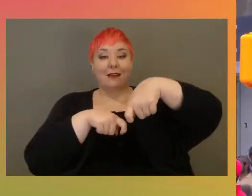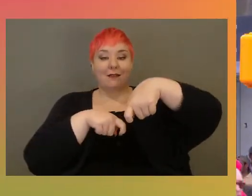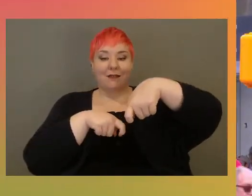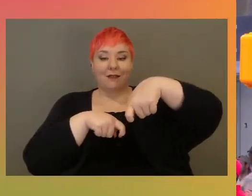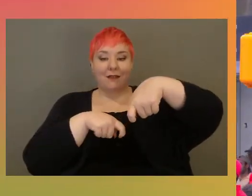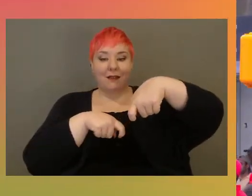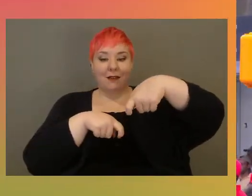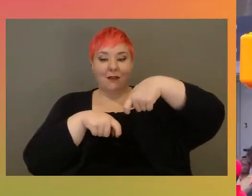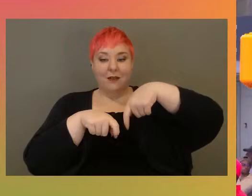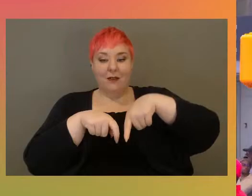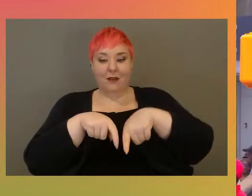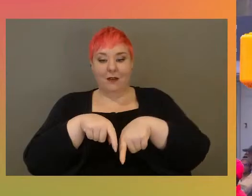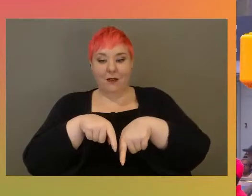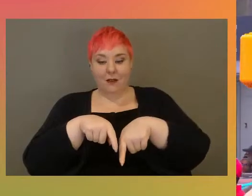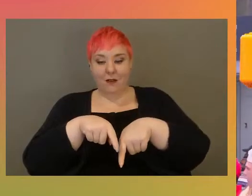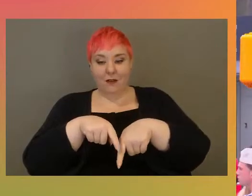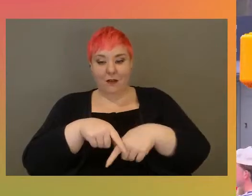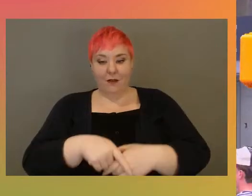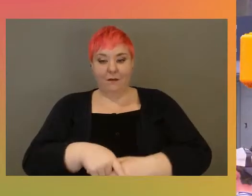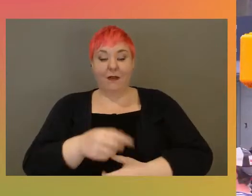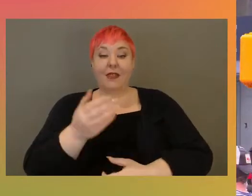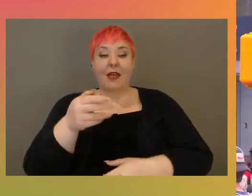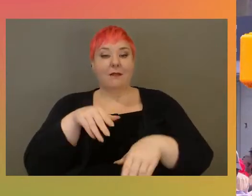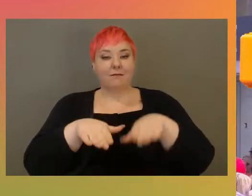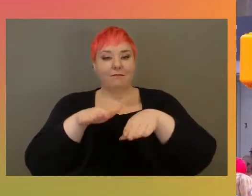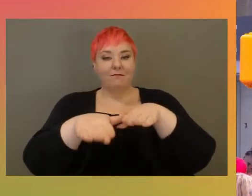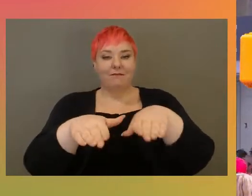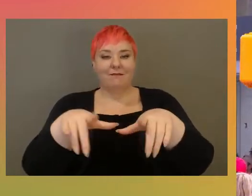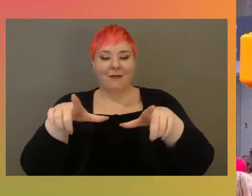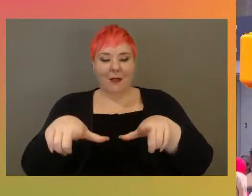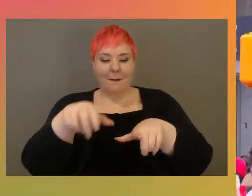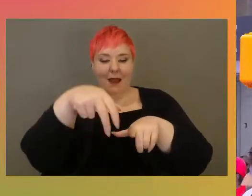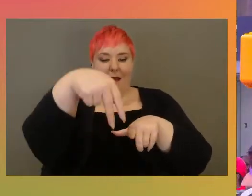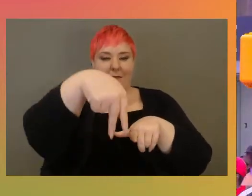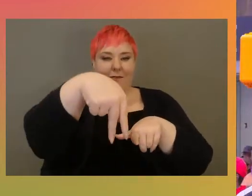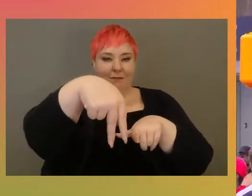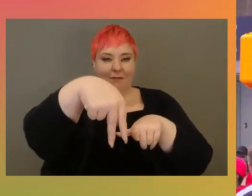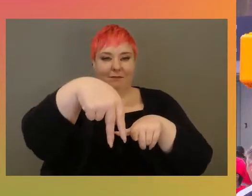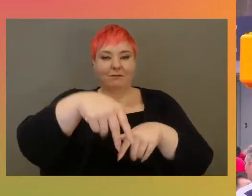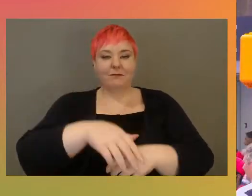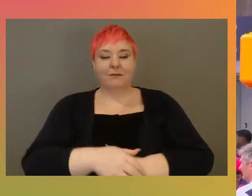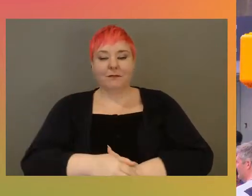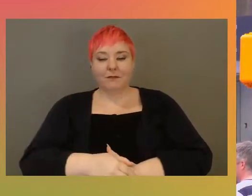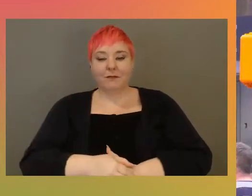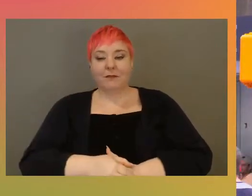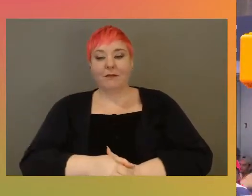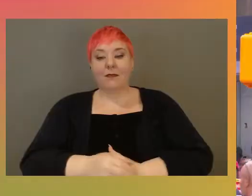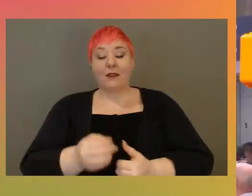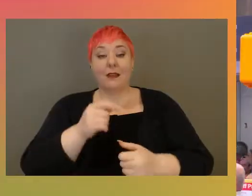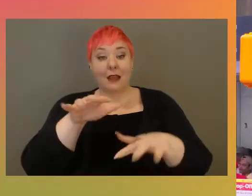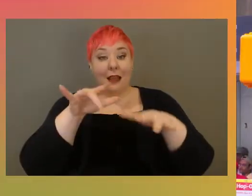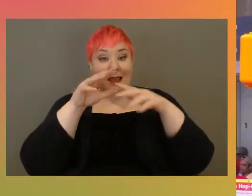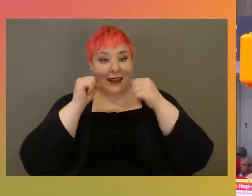HANDS TO HIPS, MOVE THE KNEE